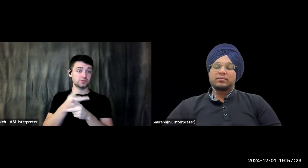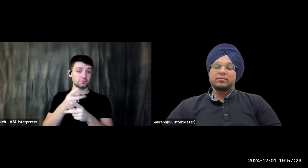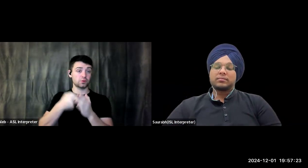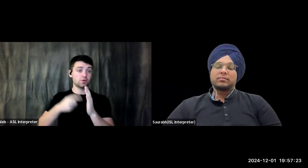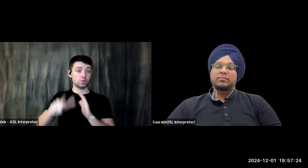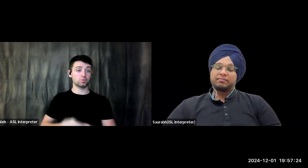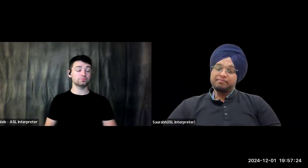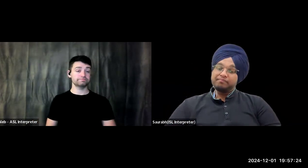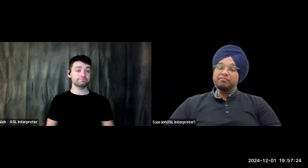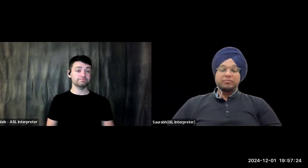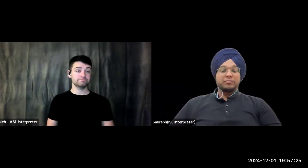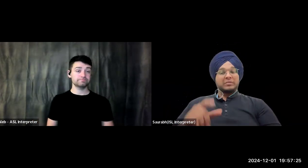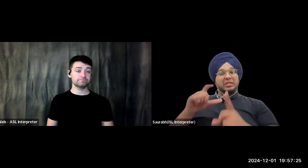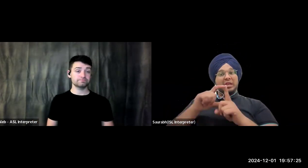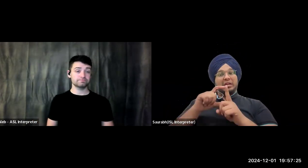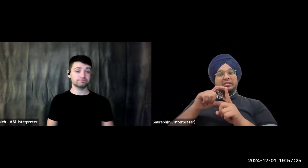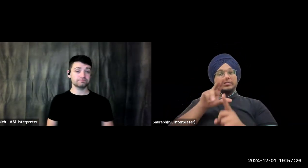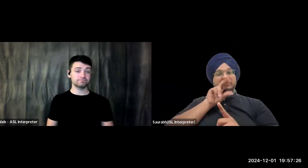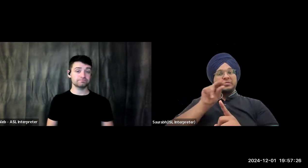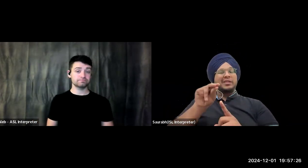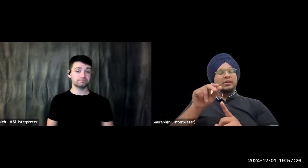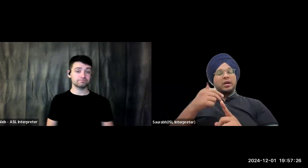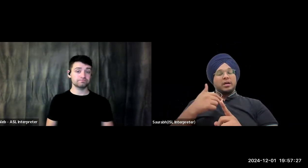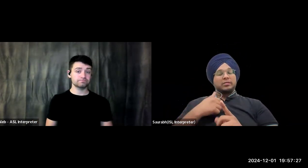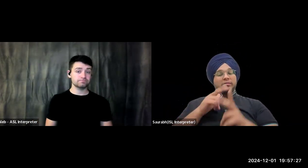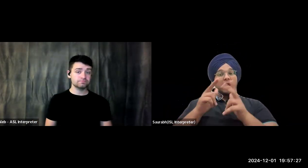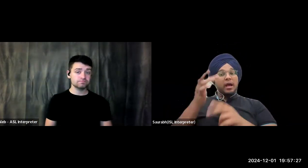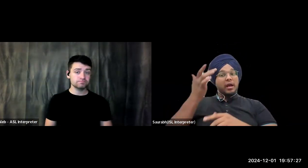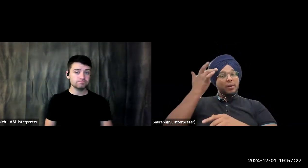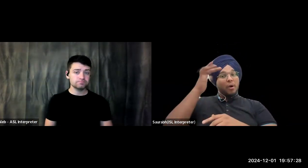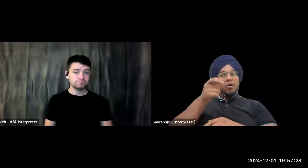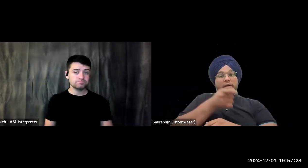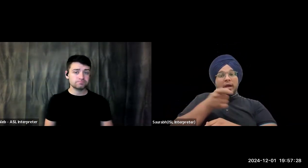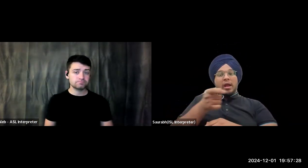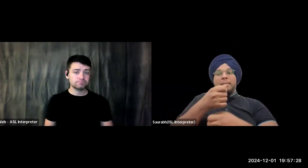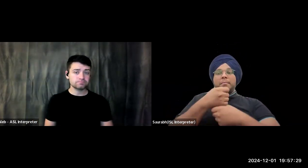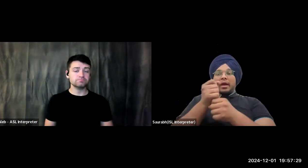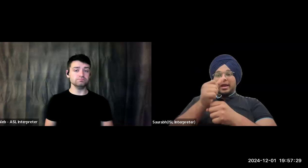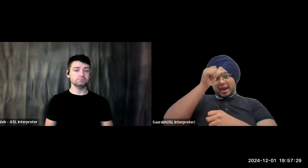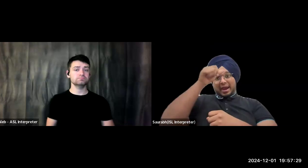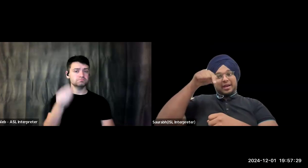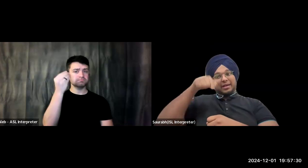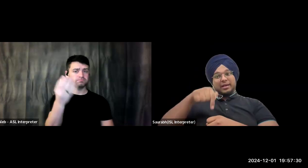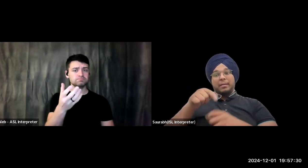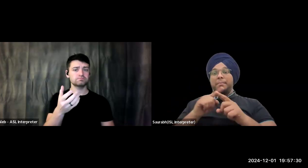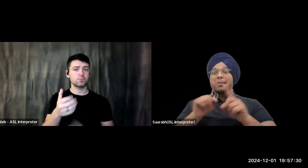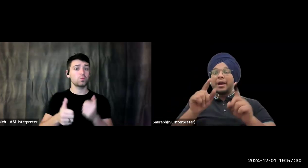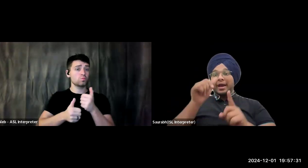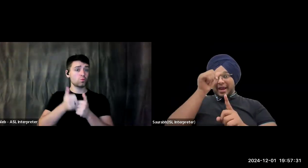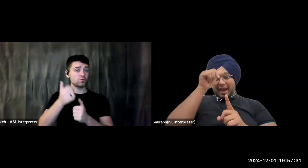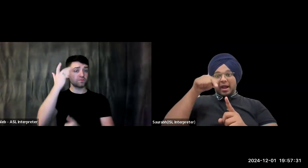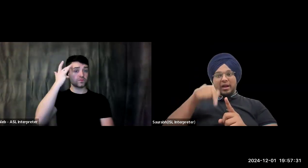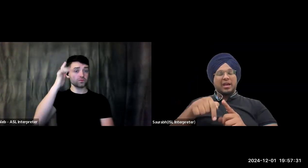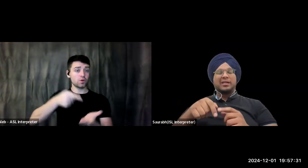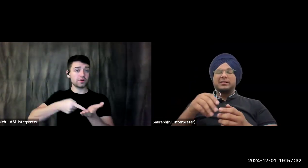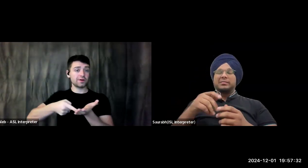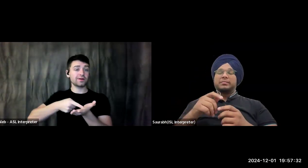I'll tell you one or more to smart canes have been made in India, but here also in India, they're selling a very high cost.